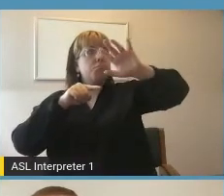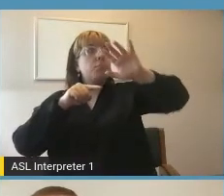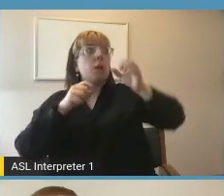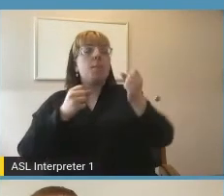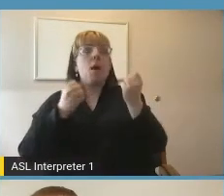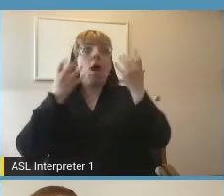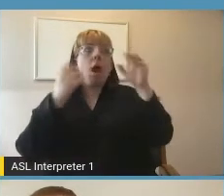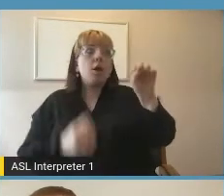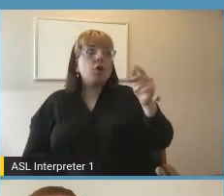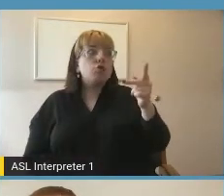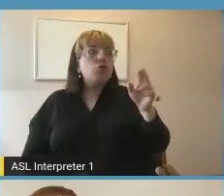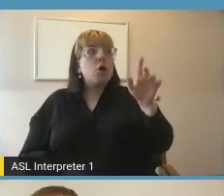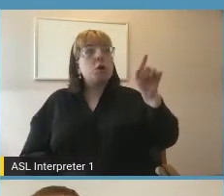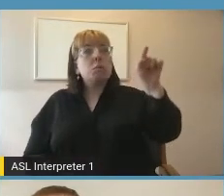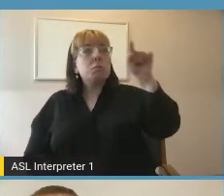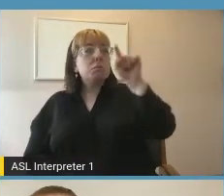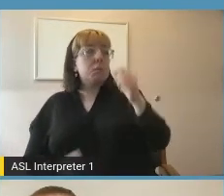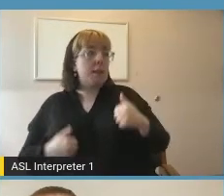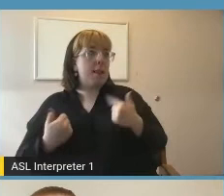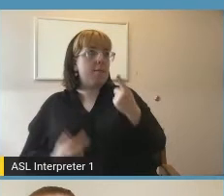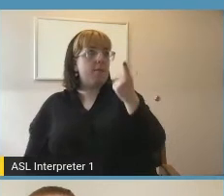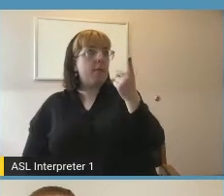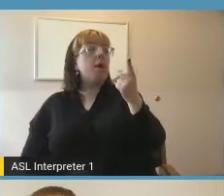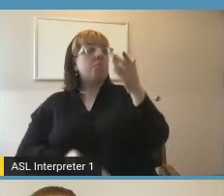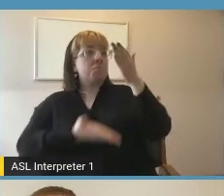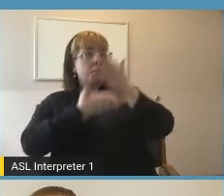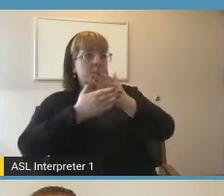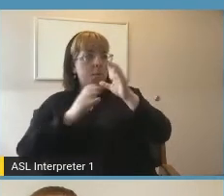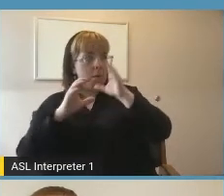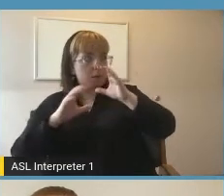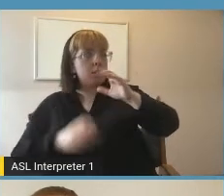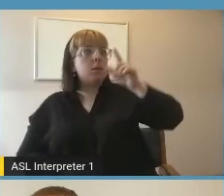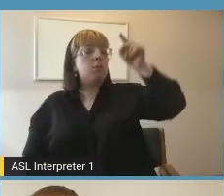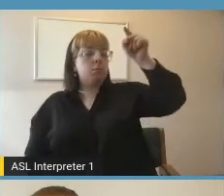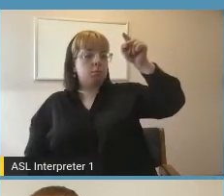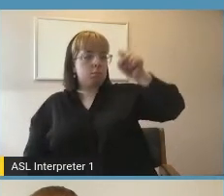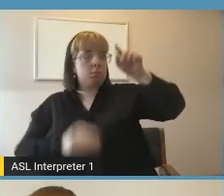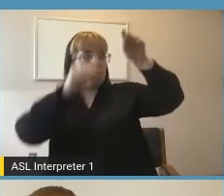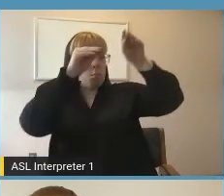sharks, but once he stopped he moved here to this farm which was much better farmland.